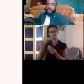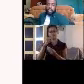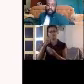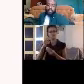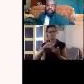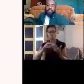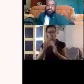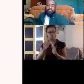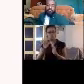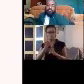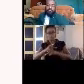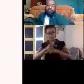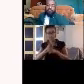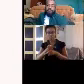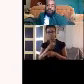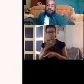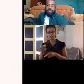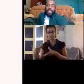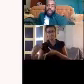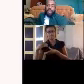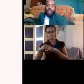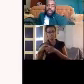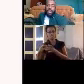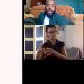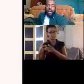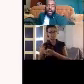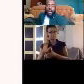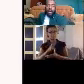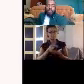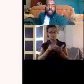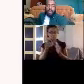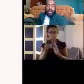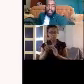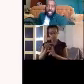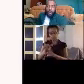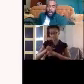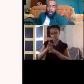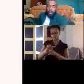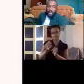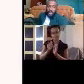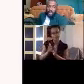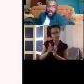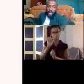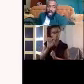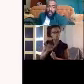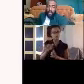what does that look like? So what does showing up look like? I think